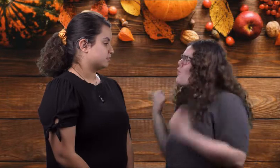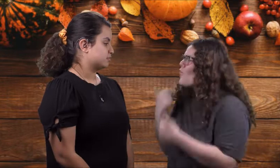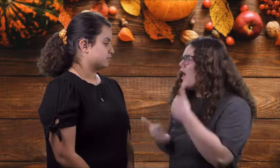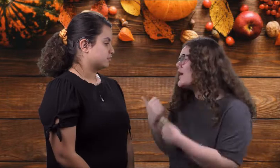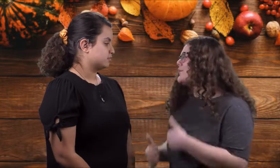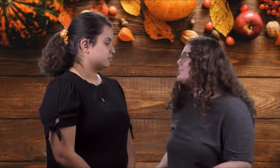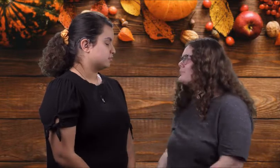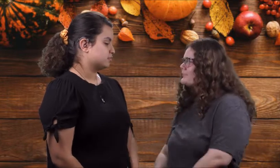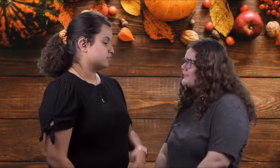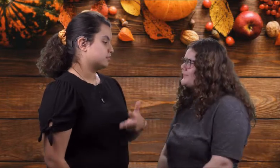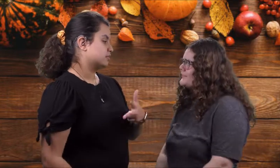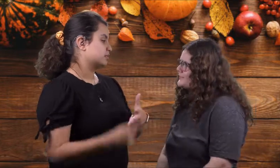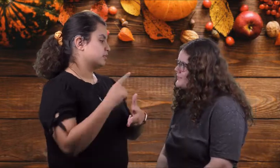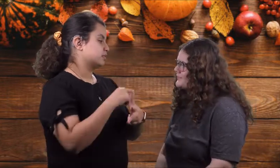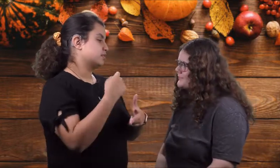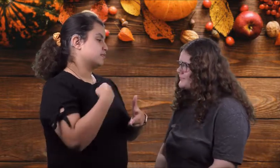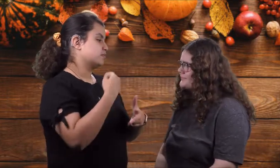Are you the oldest or the youngest?